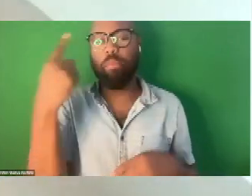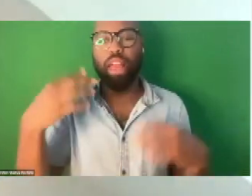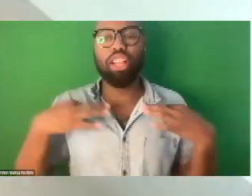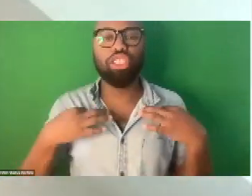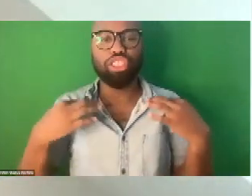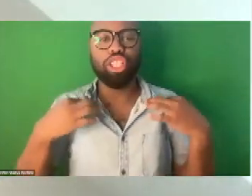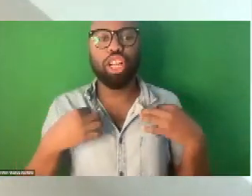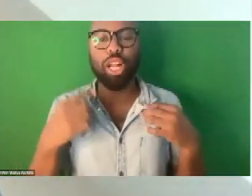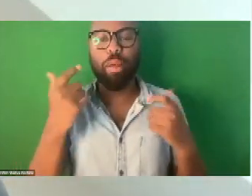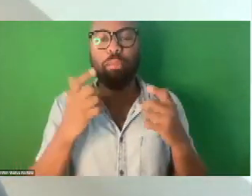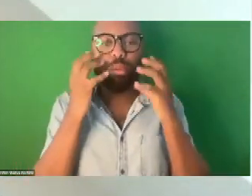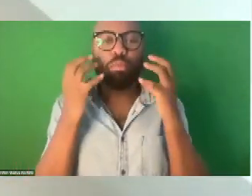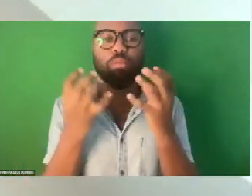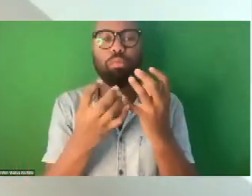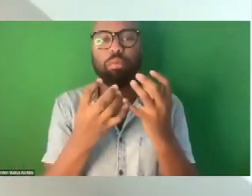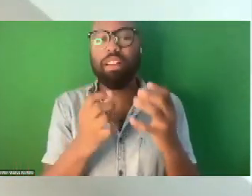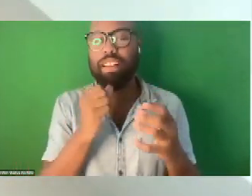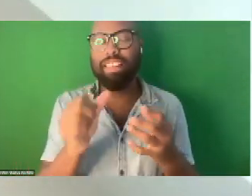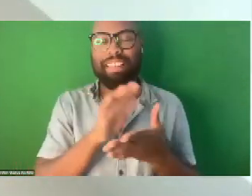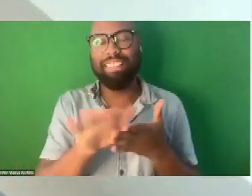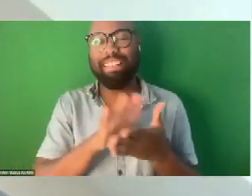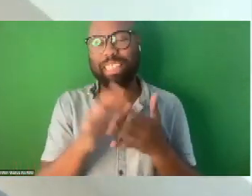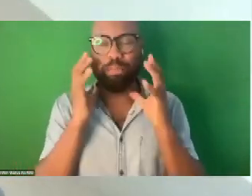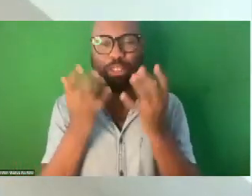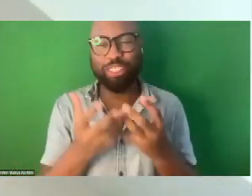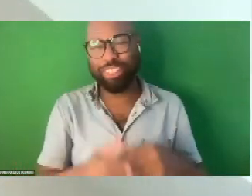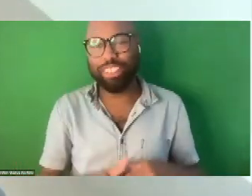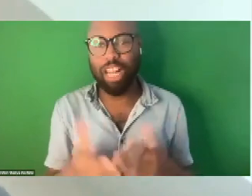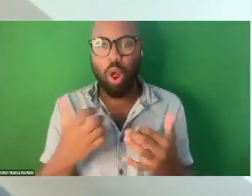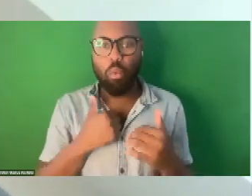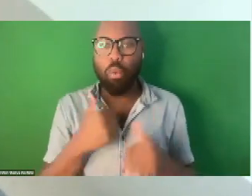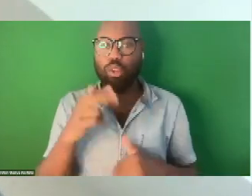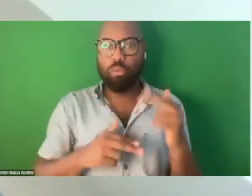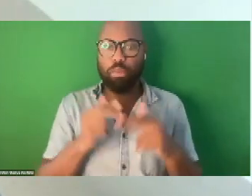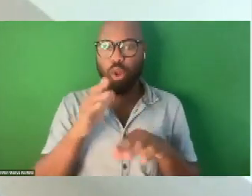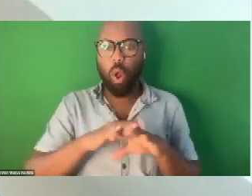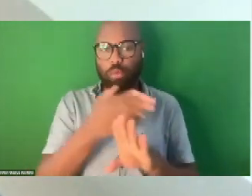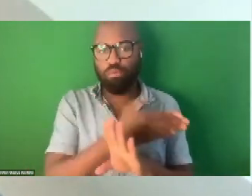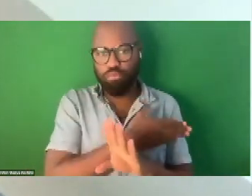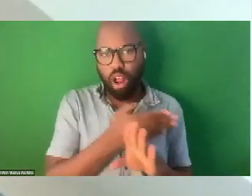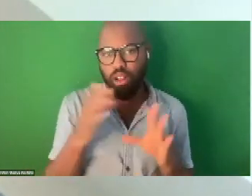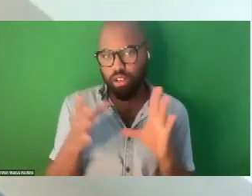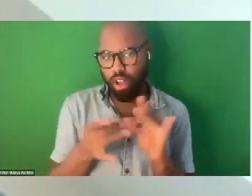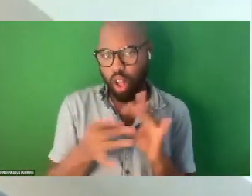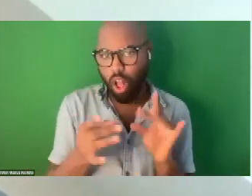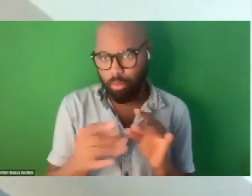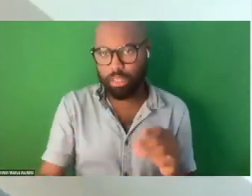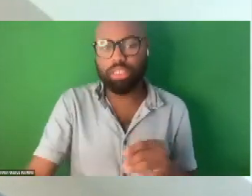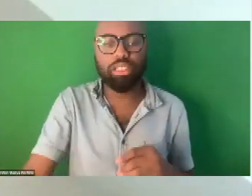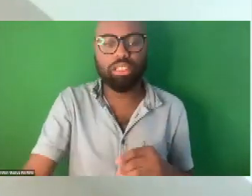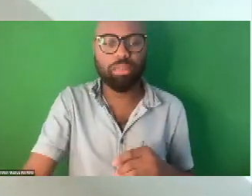I want to build on the prior comments by saying that I think we have